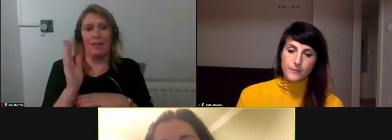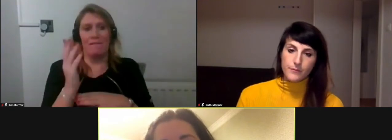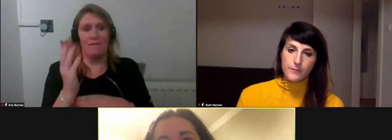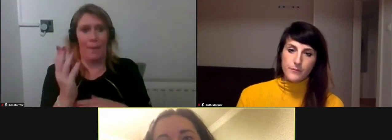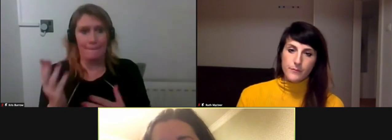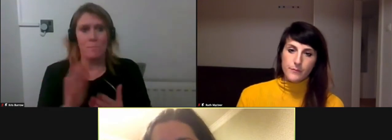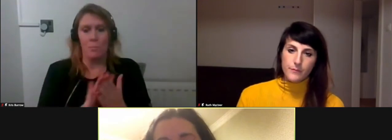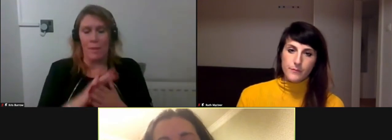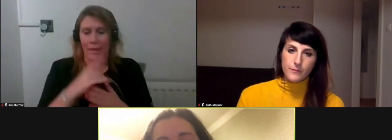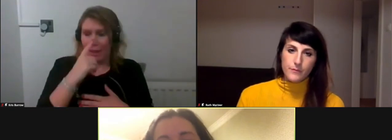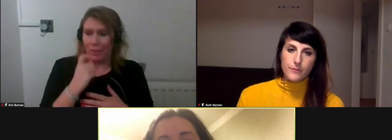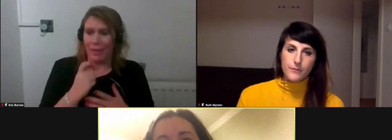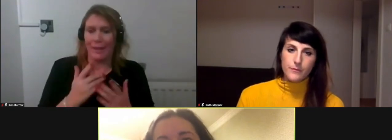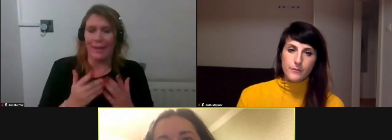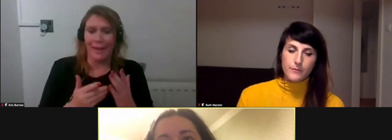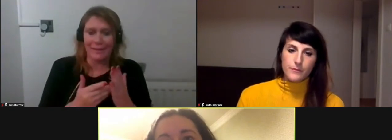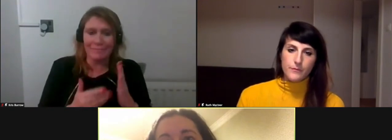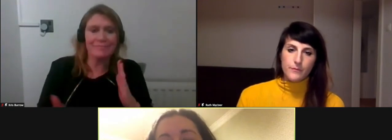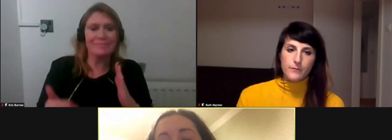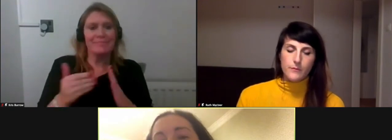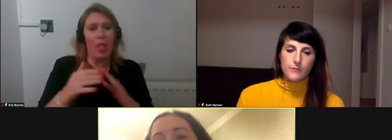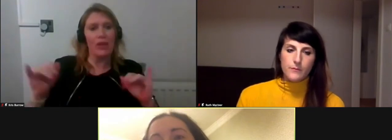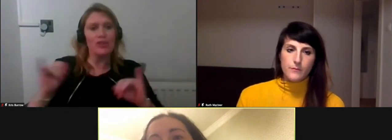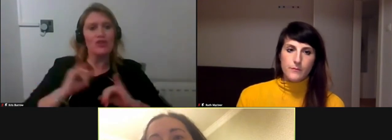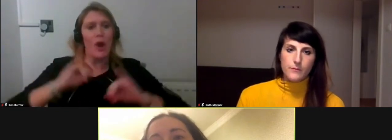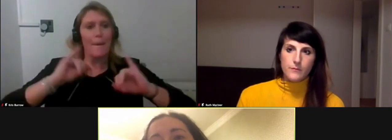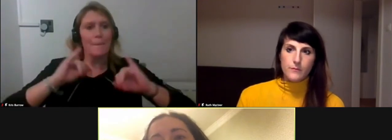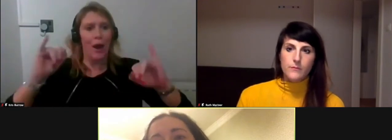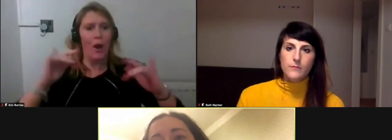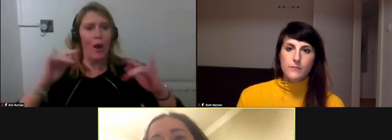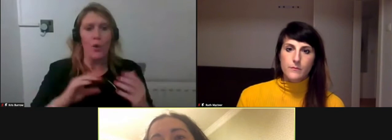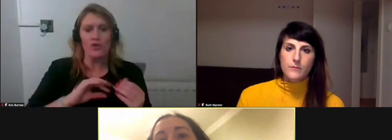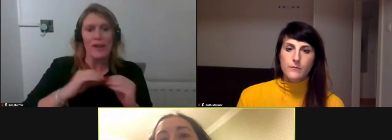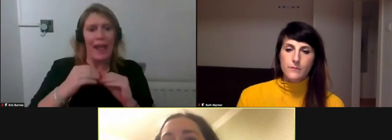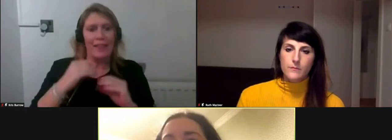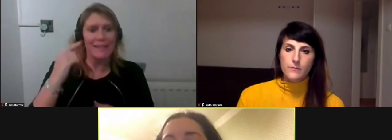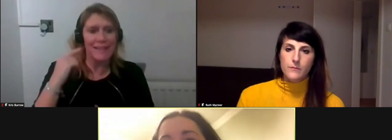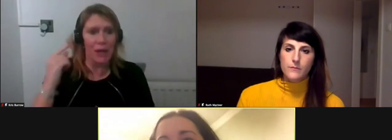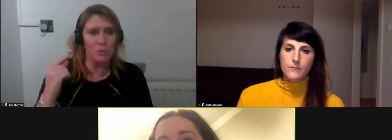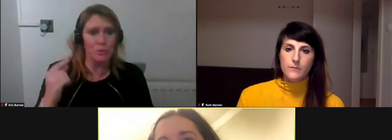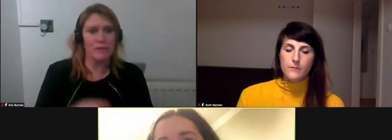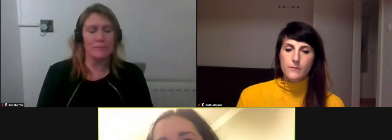create the sound to coincide with the narrative. We also, in terms of Audio